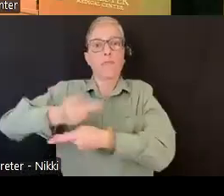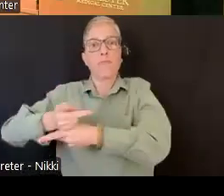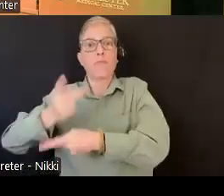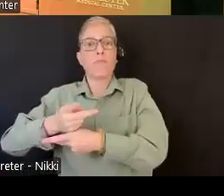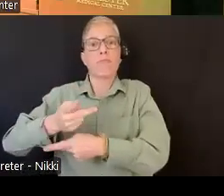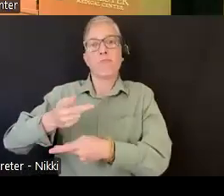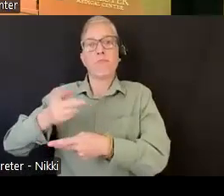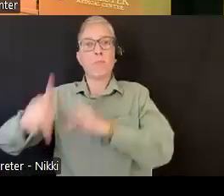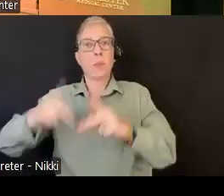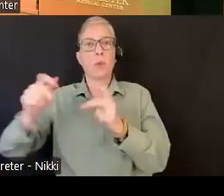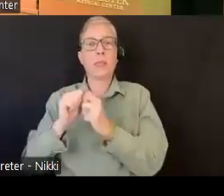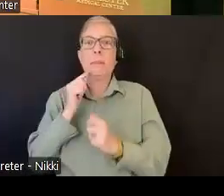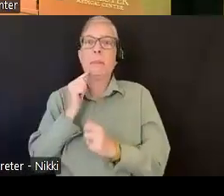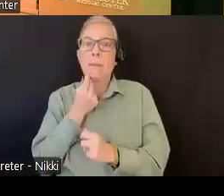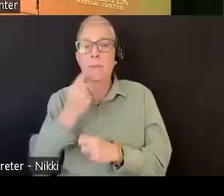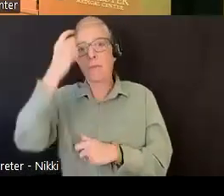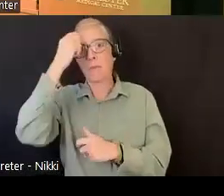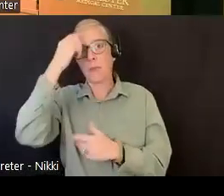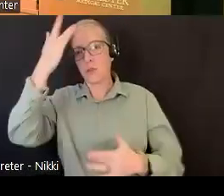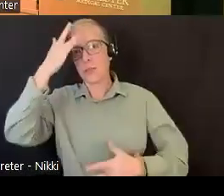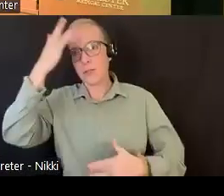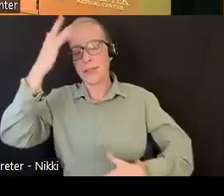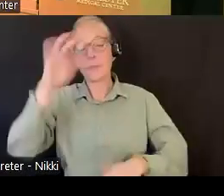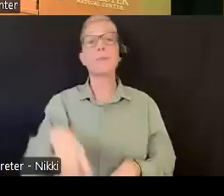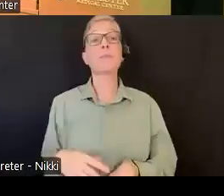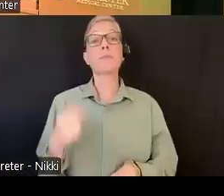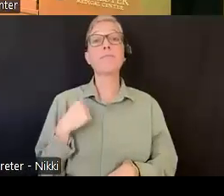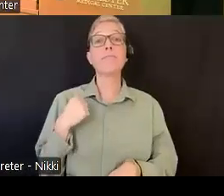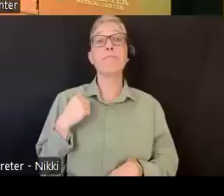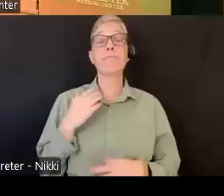beautiful. But I kind of was kind of looking at my life and seeing where the next 30 years was